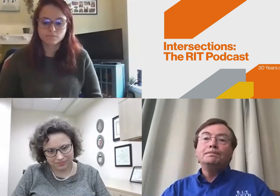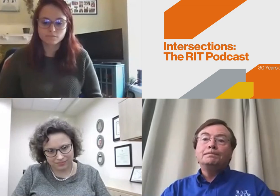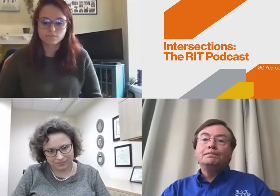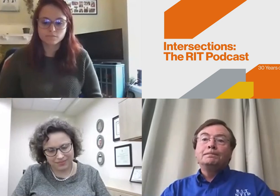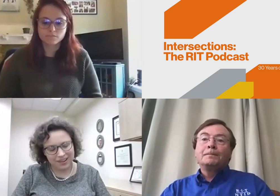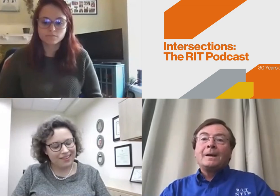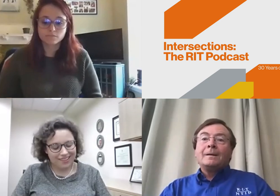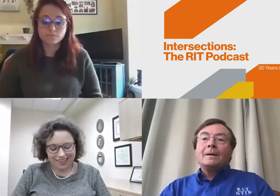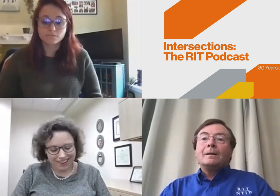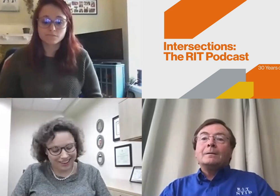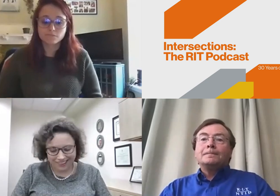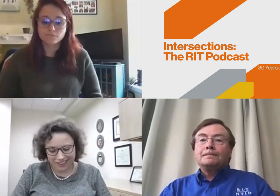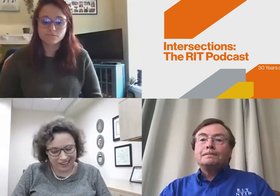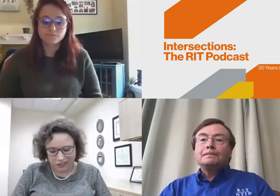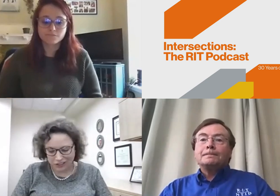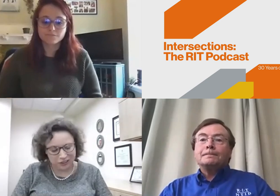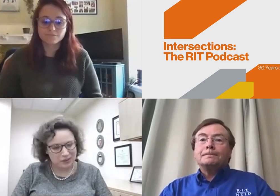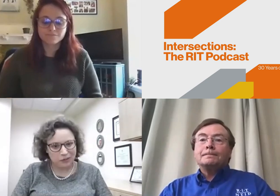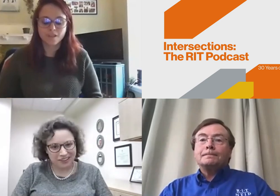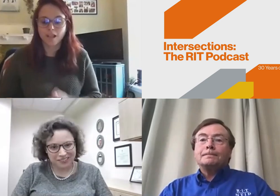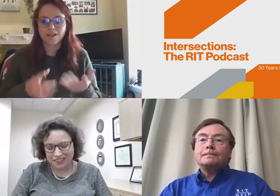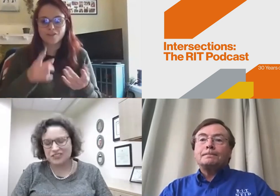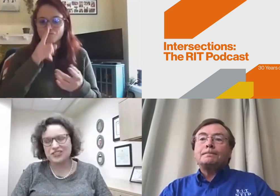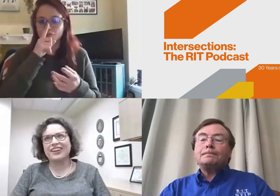I couldn't agree more with you, Gerry.